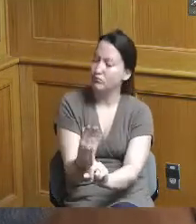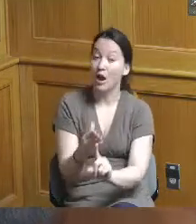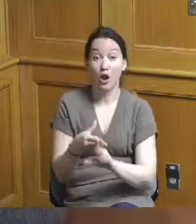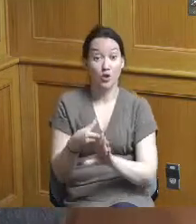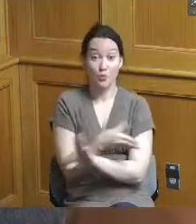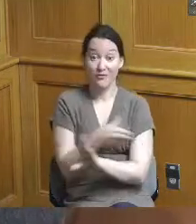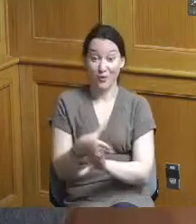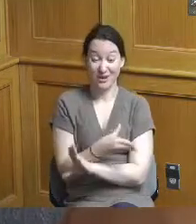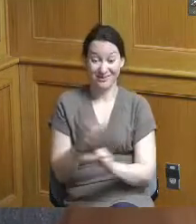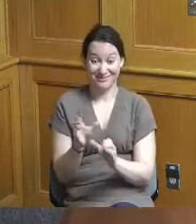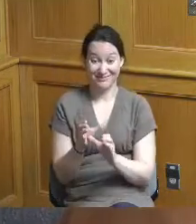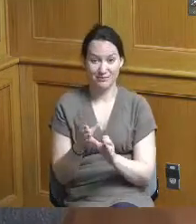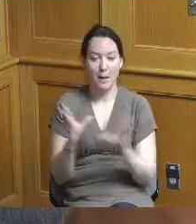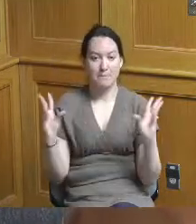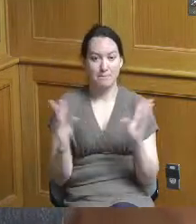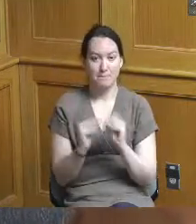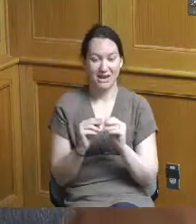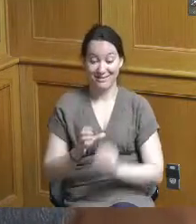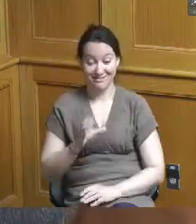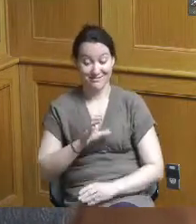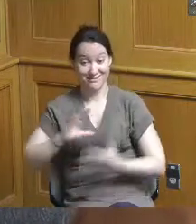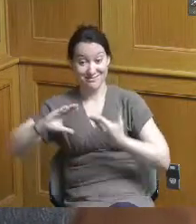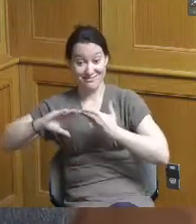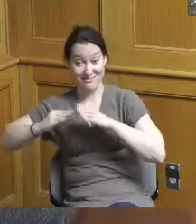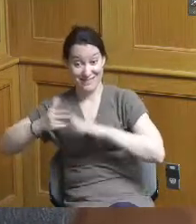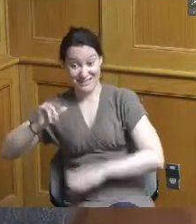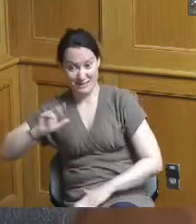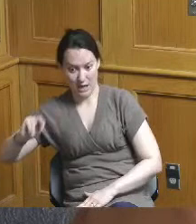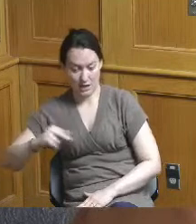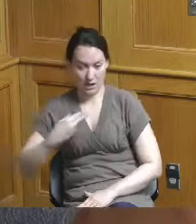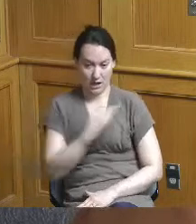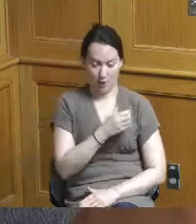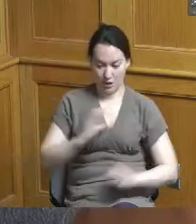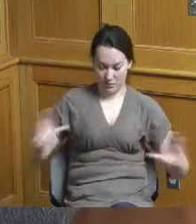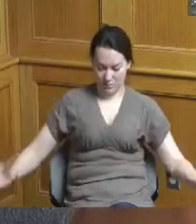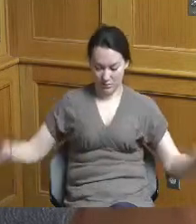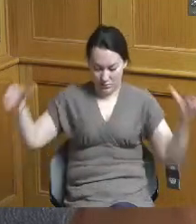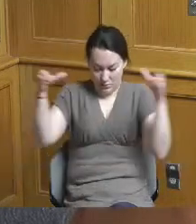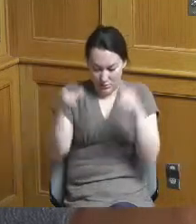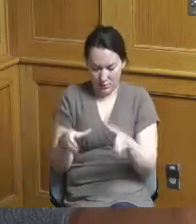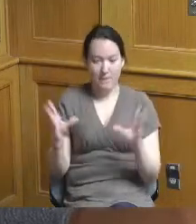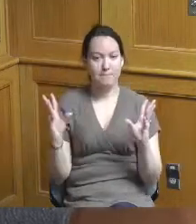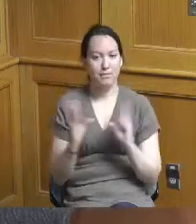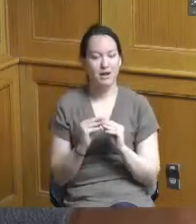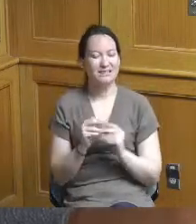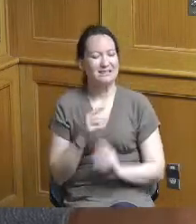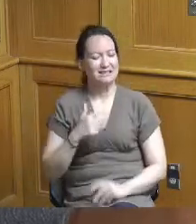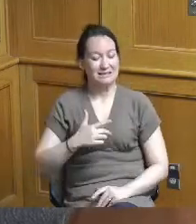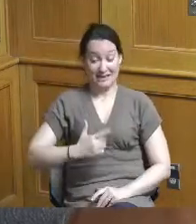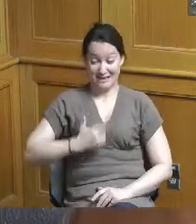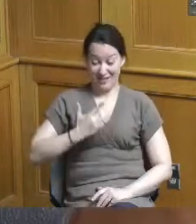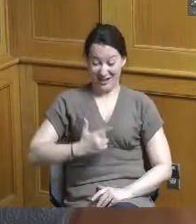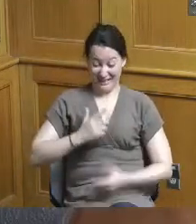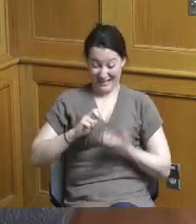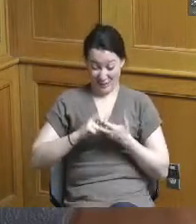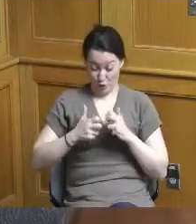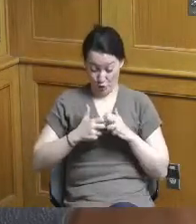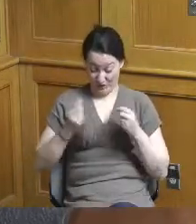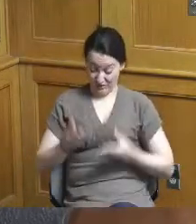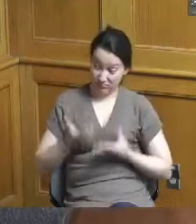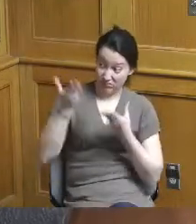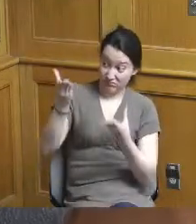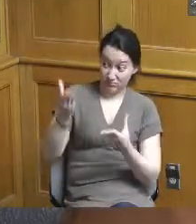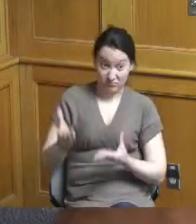a joint meeting I'm not I'm not comfortable that issues that I have raised have been addressed